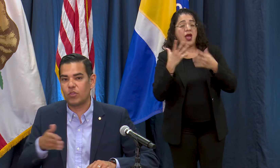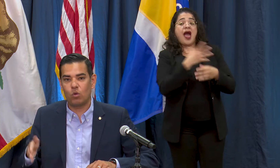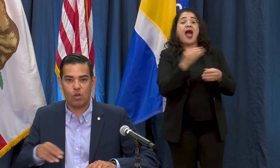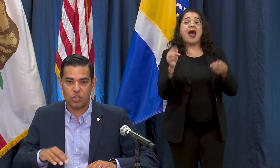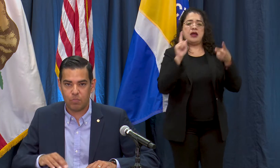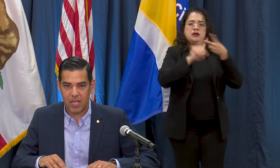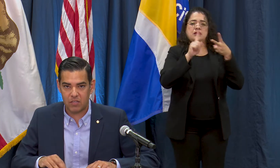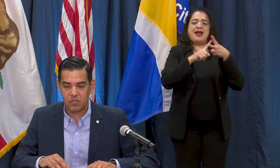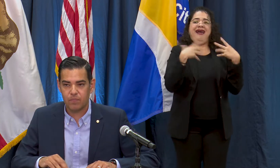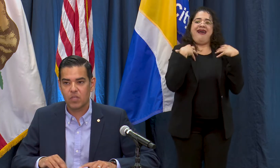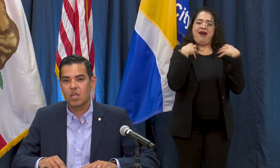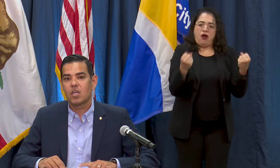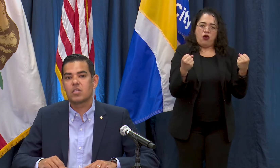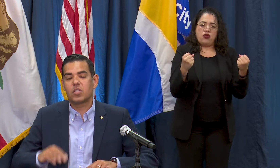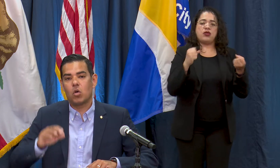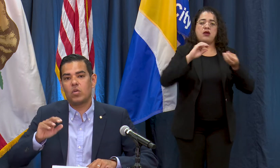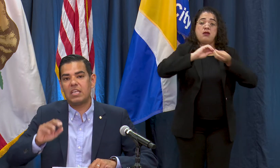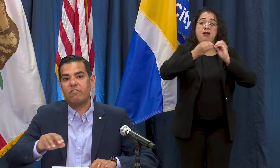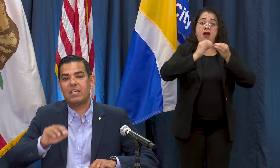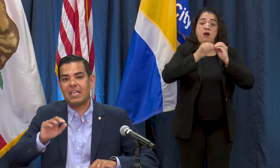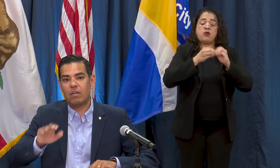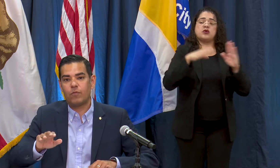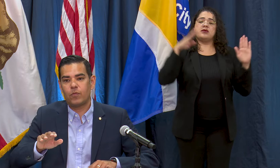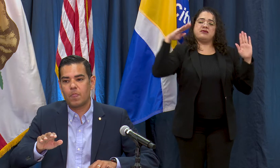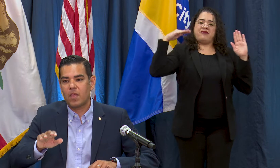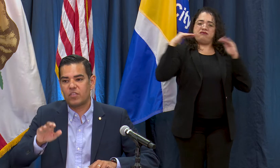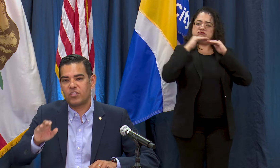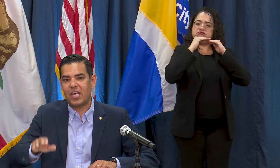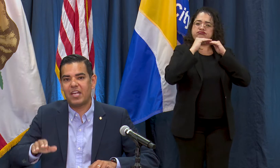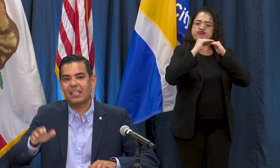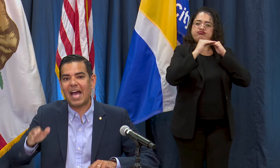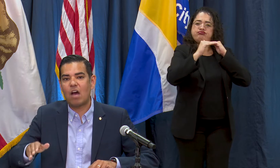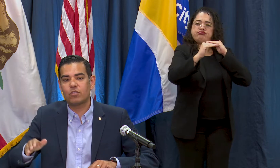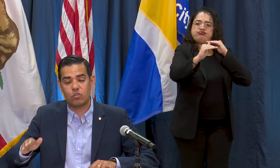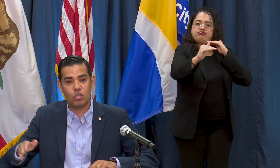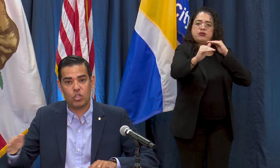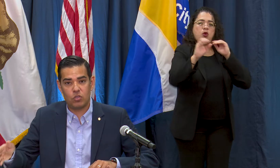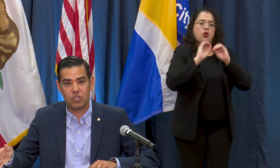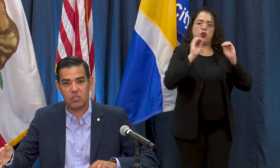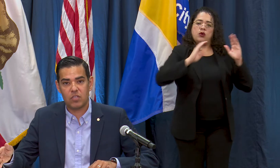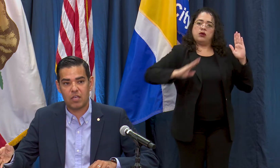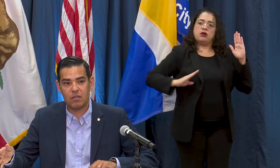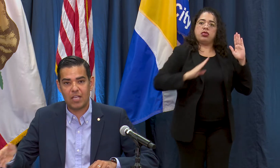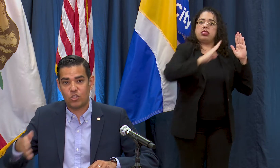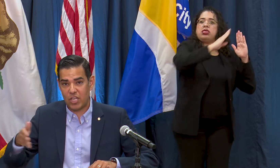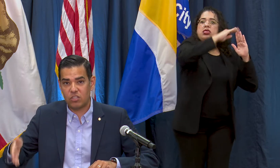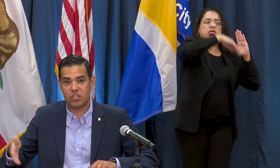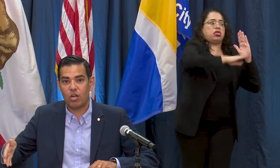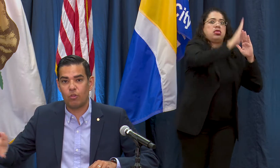large spikes. So even if the state allows certain uses and changes their health